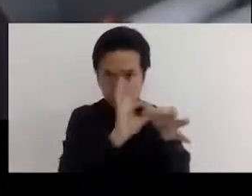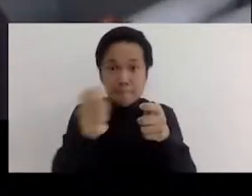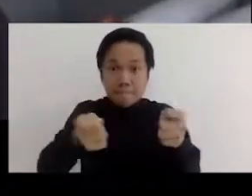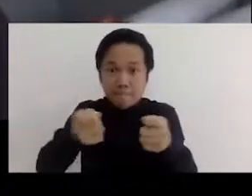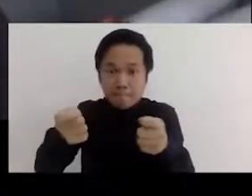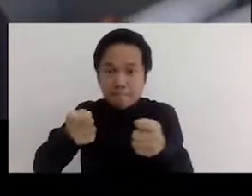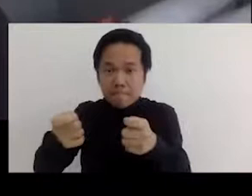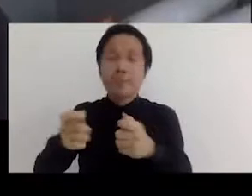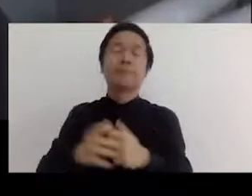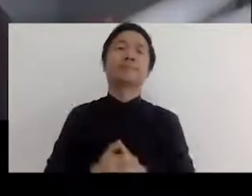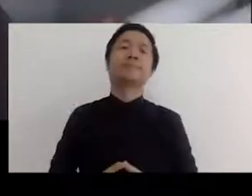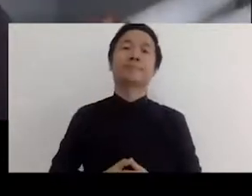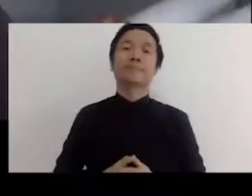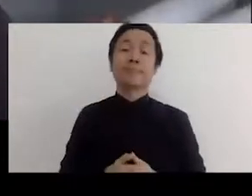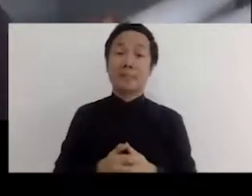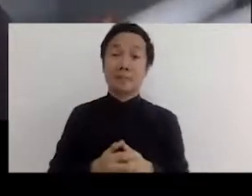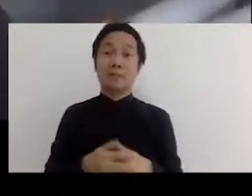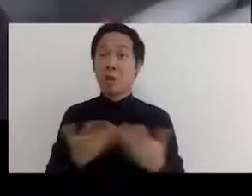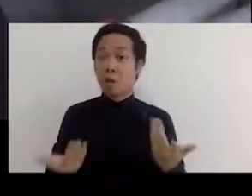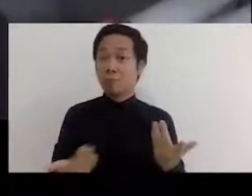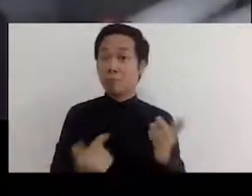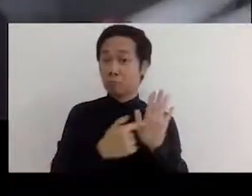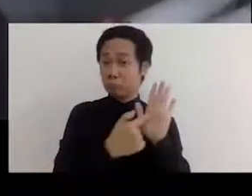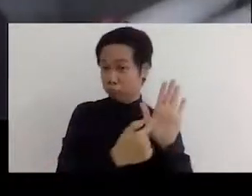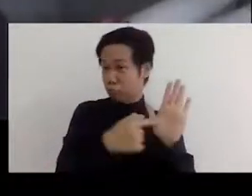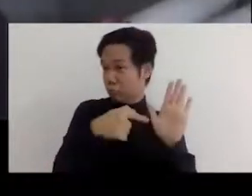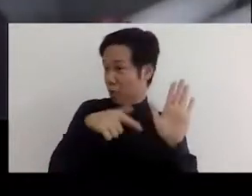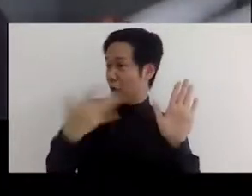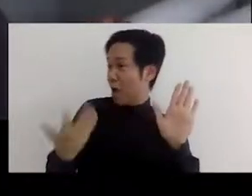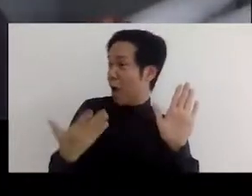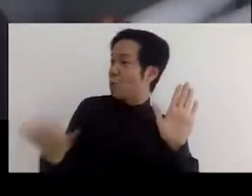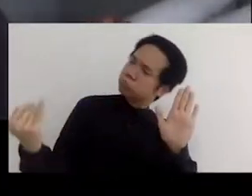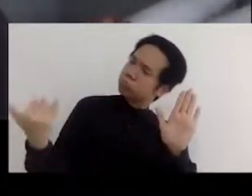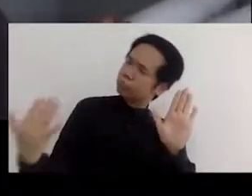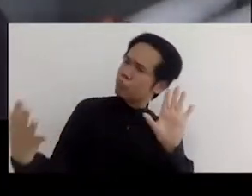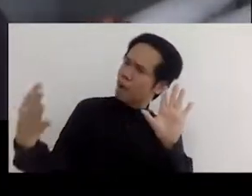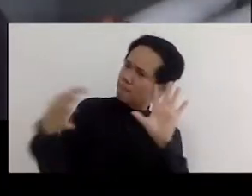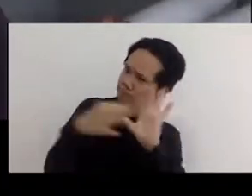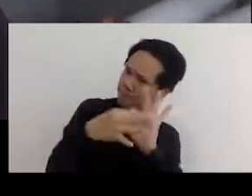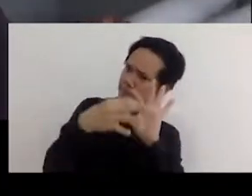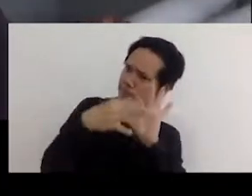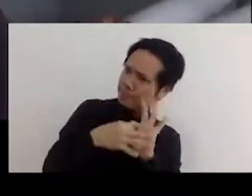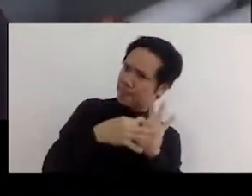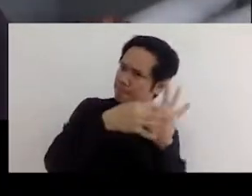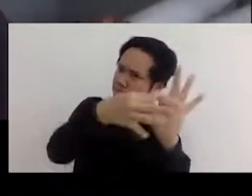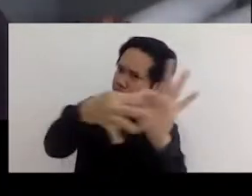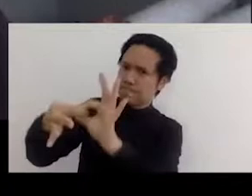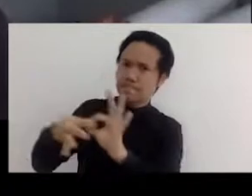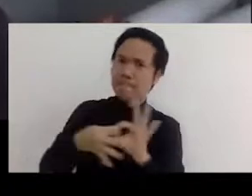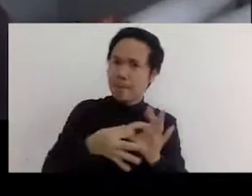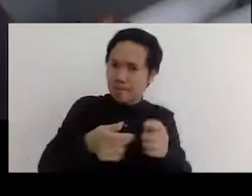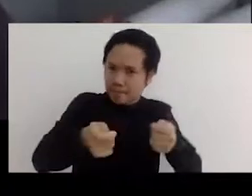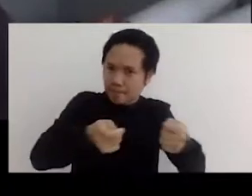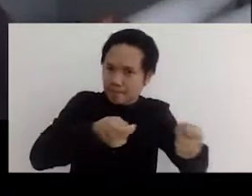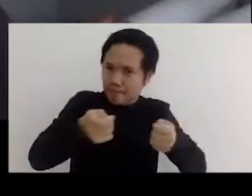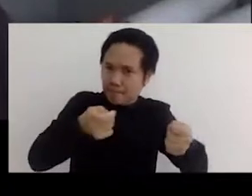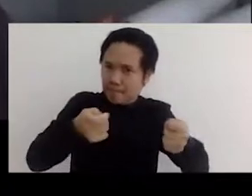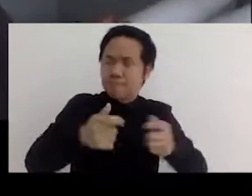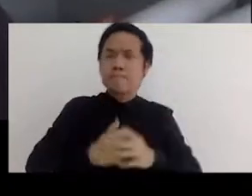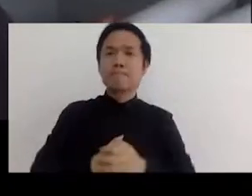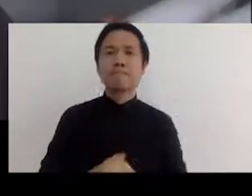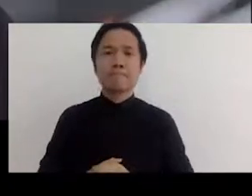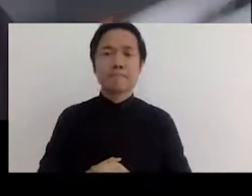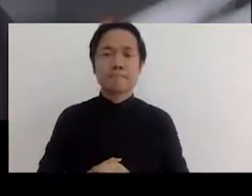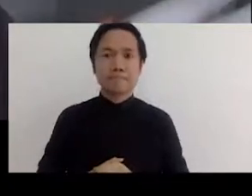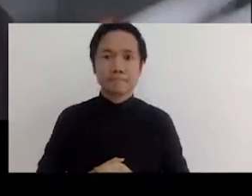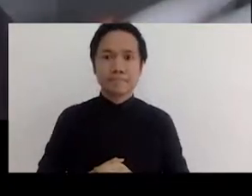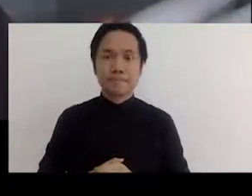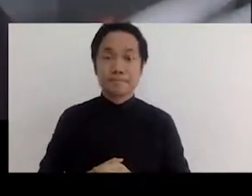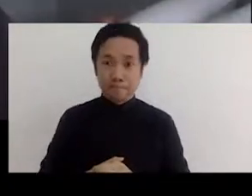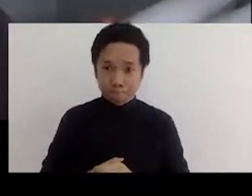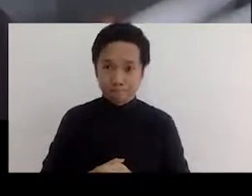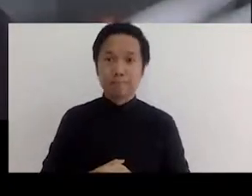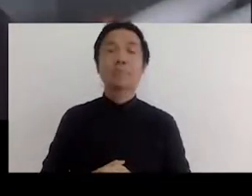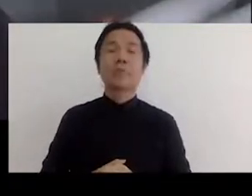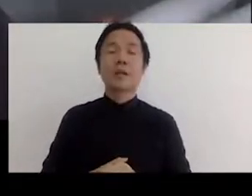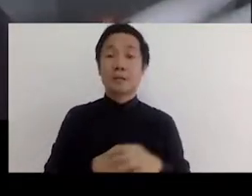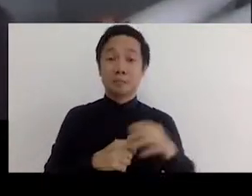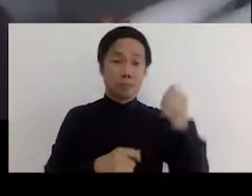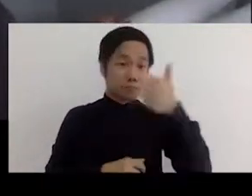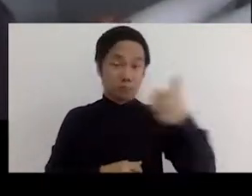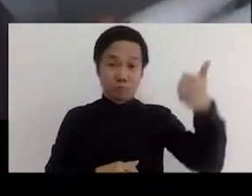who's the Secretary-General's senior advisor on policy has established a timebound emergency working group of entities to coordinate our engagement